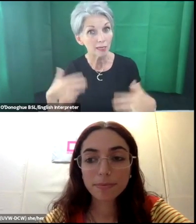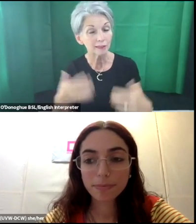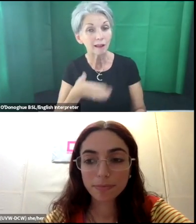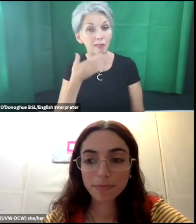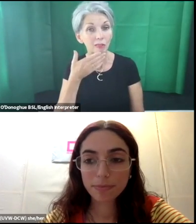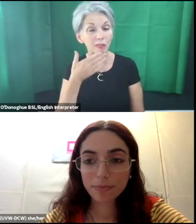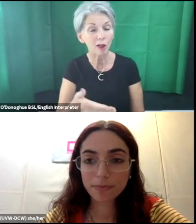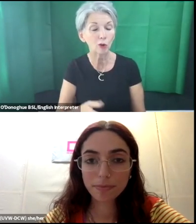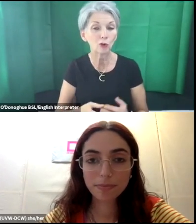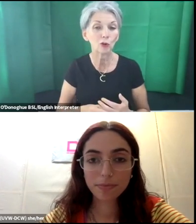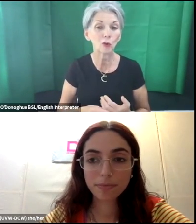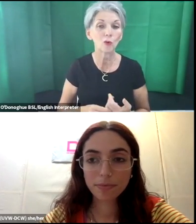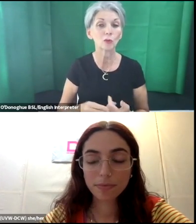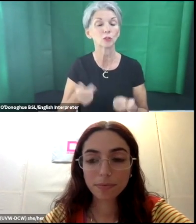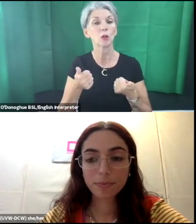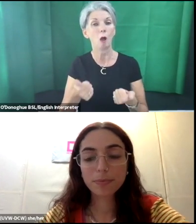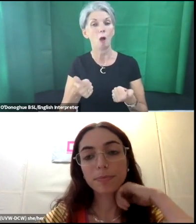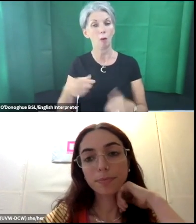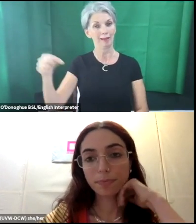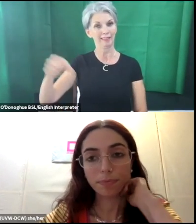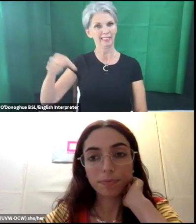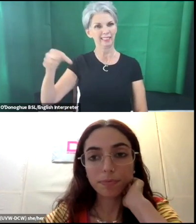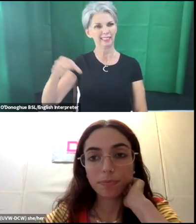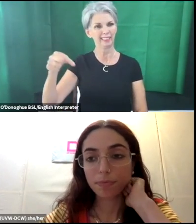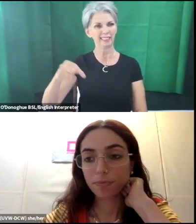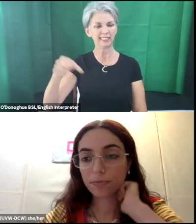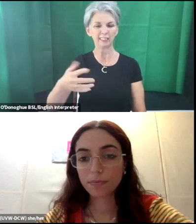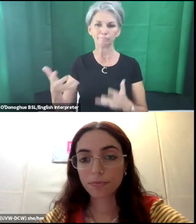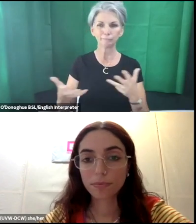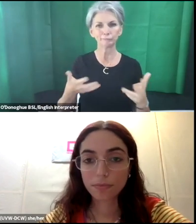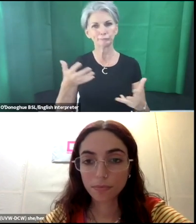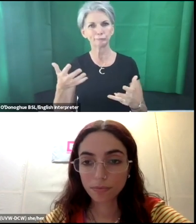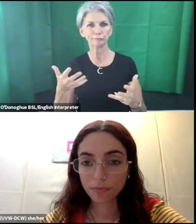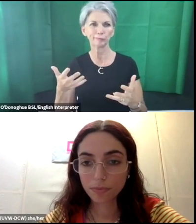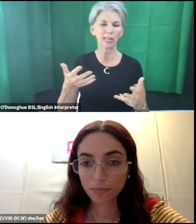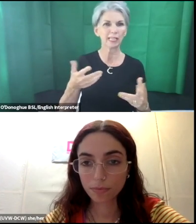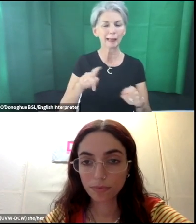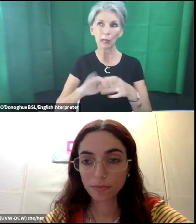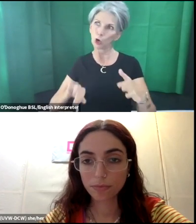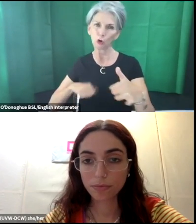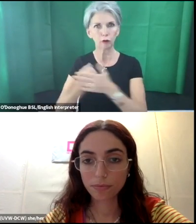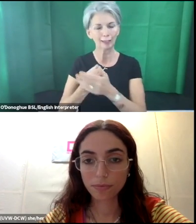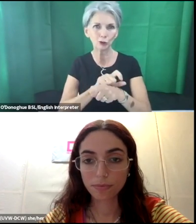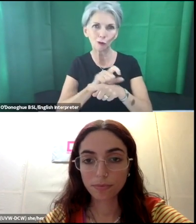Yeah, so this is very much both a crash course and an open conversation about